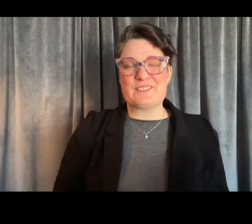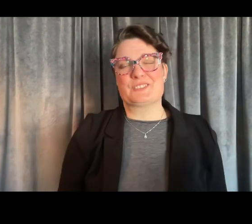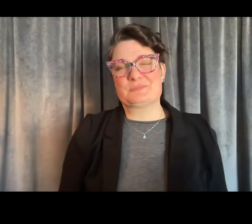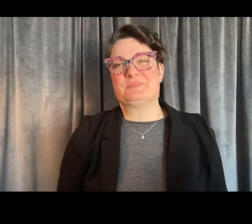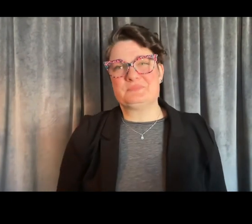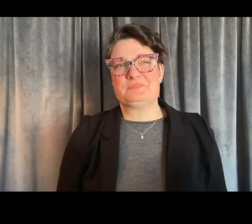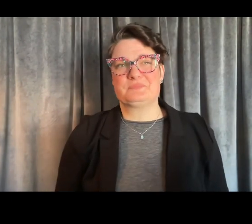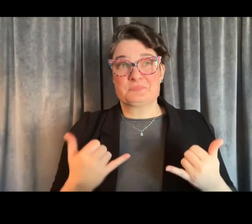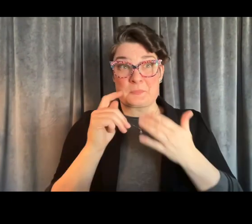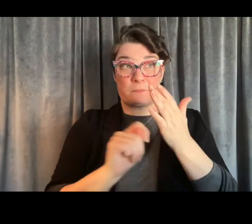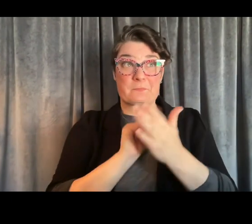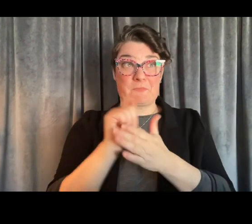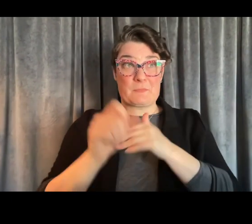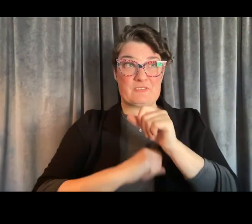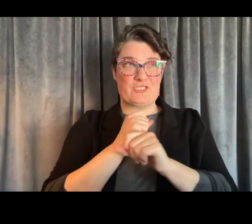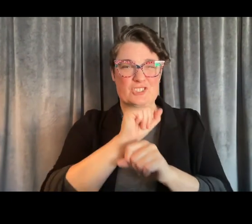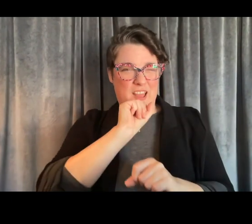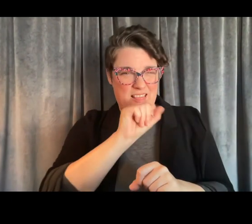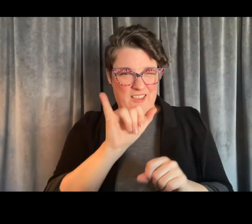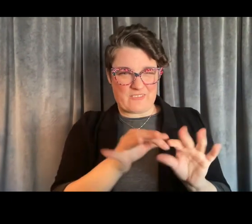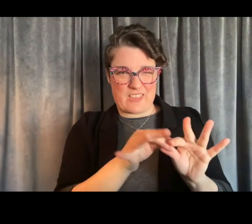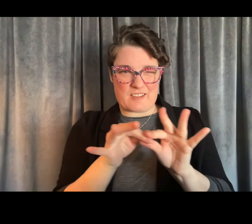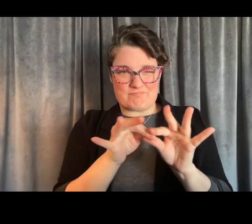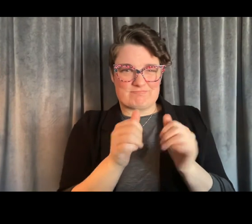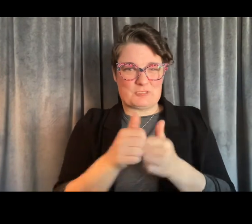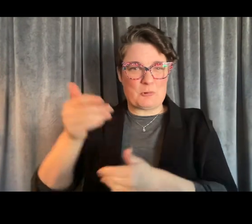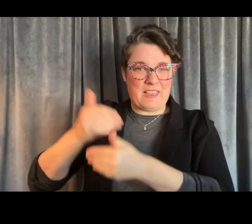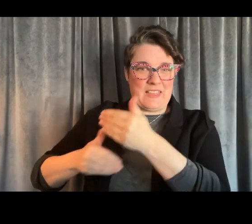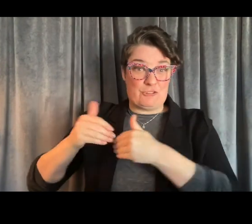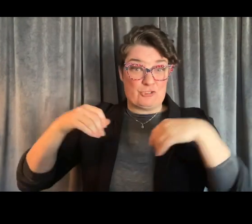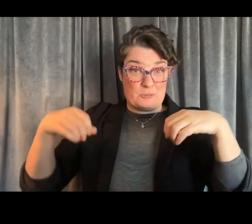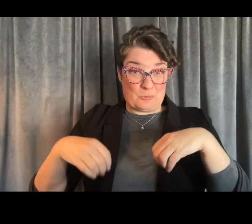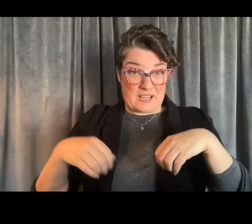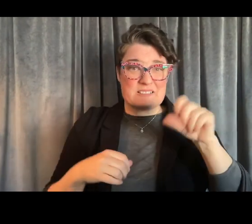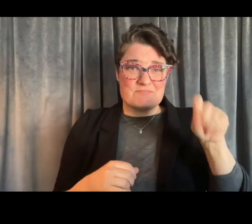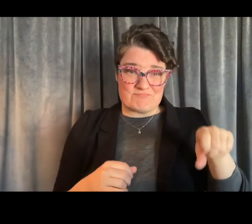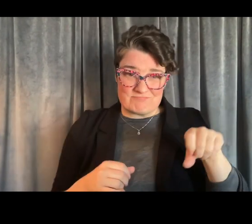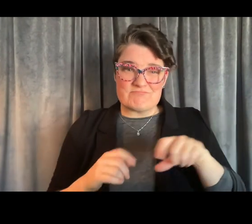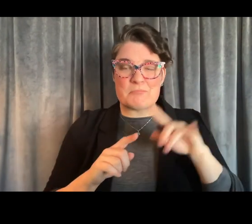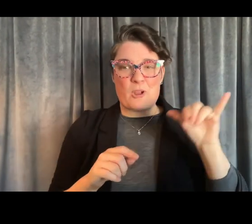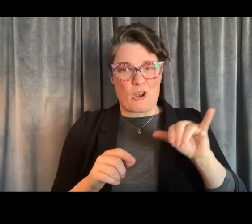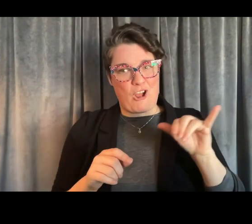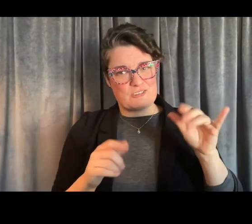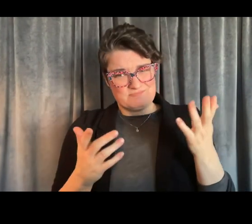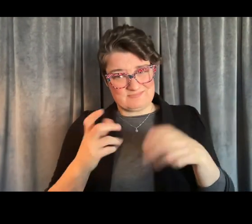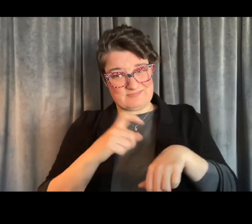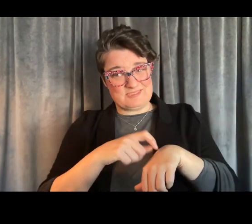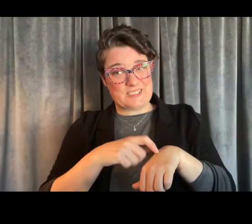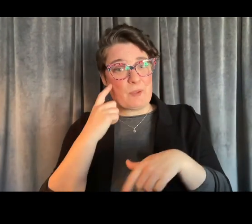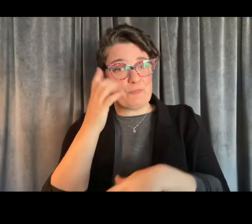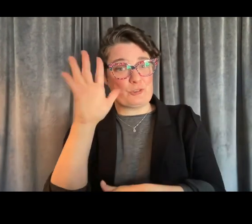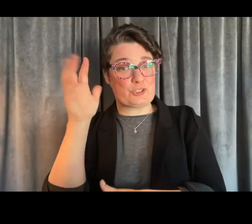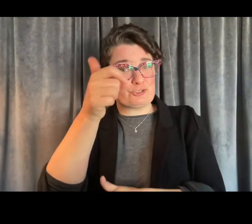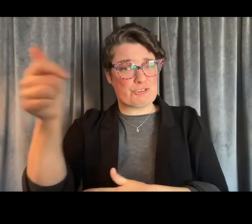associations with those ancient practices, but it's also a time where the trees are resting in our world.